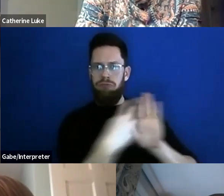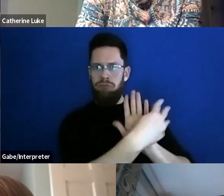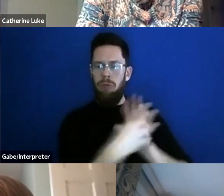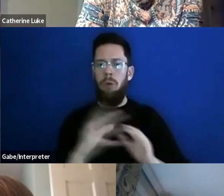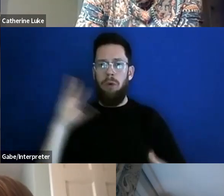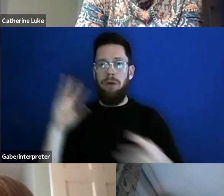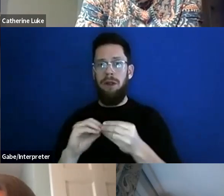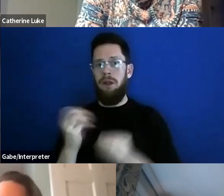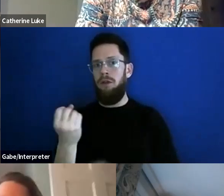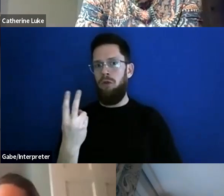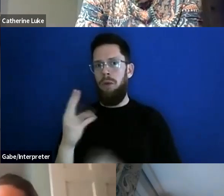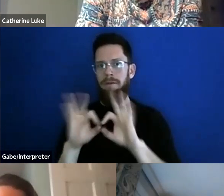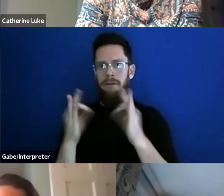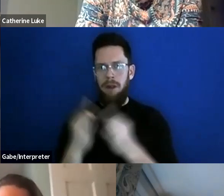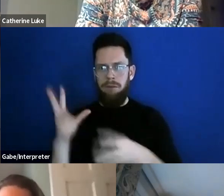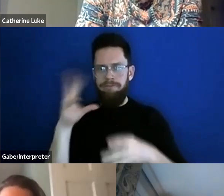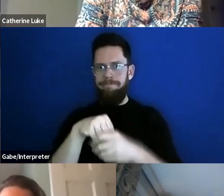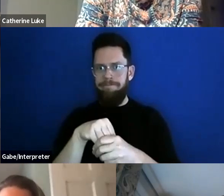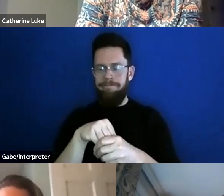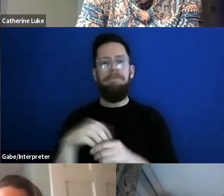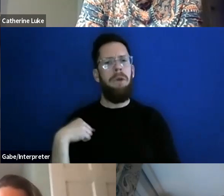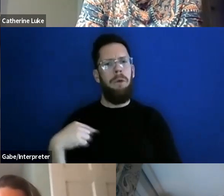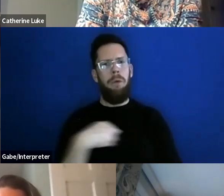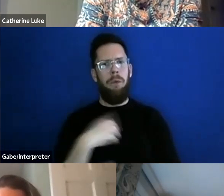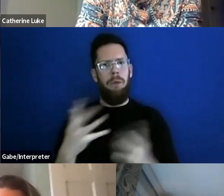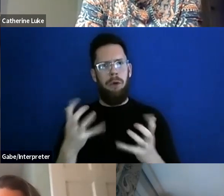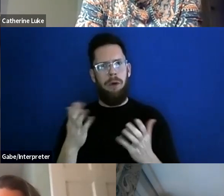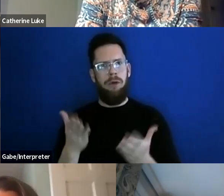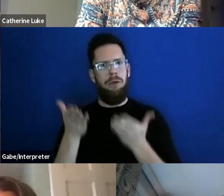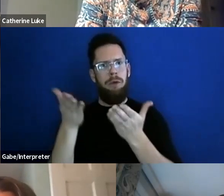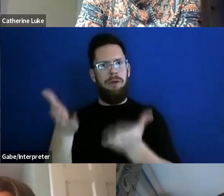Joseph Baeta: We want to provide you with some. Joseph Baeta: insight.